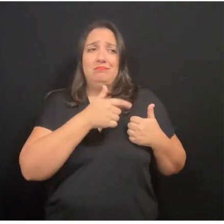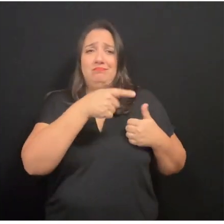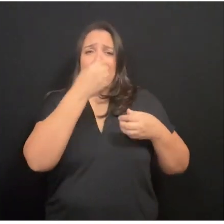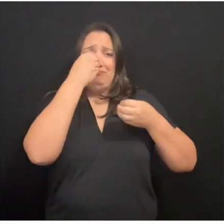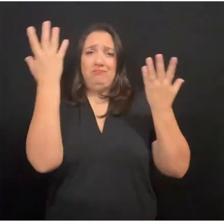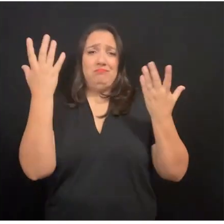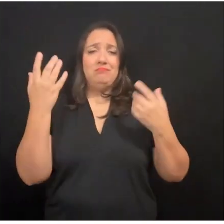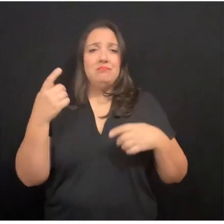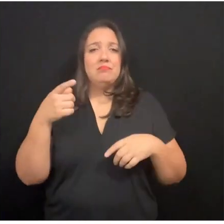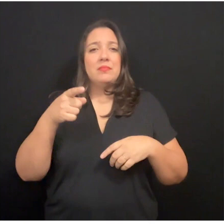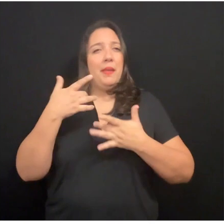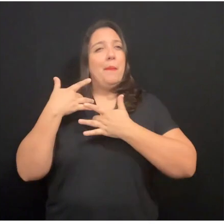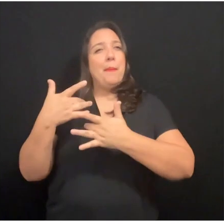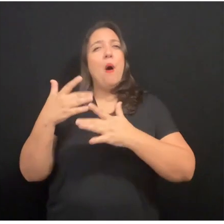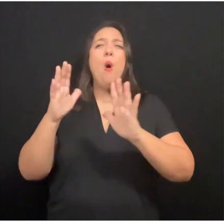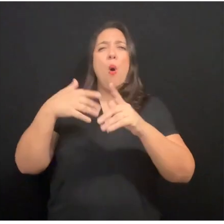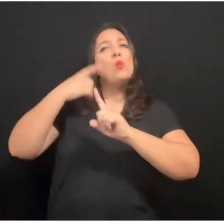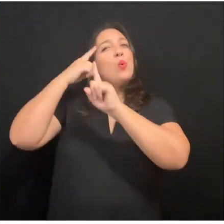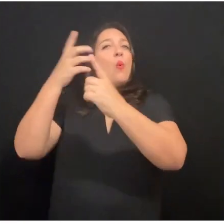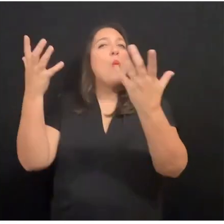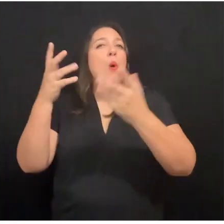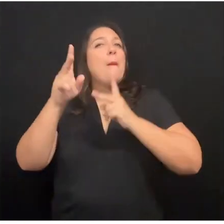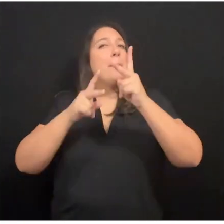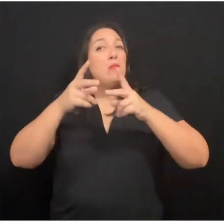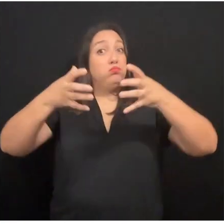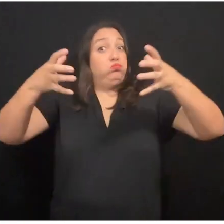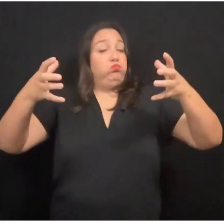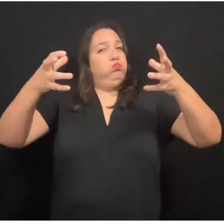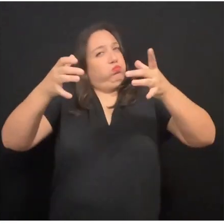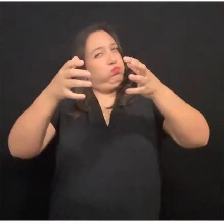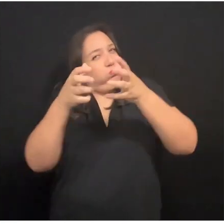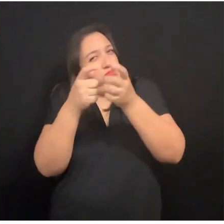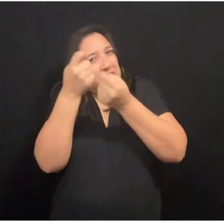They were trying to weed people out. So if you can't handle this,